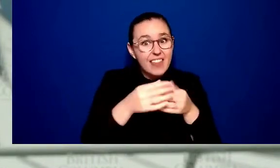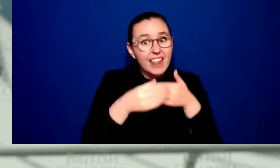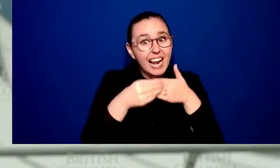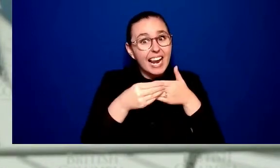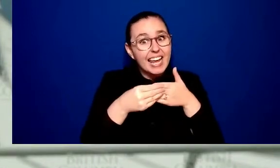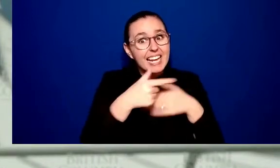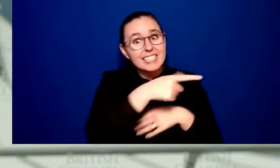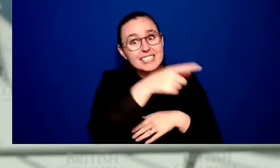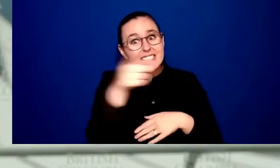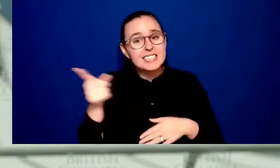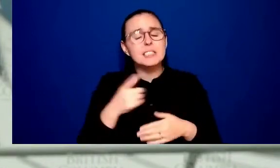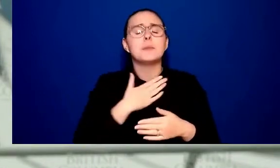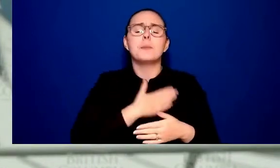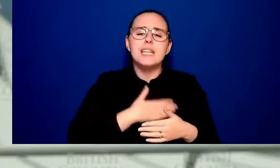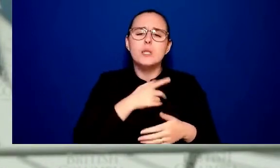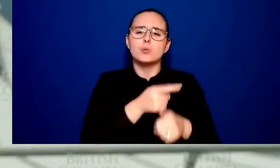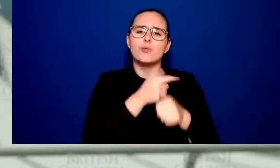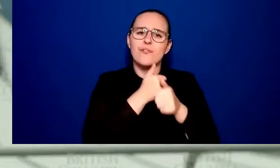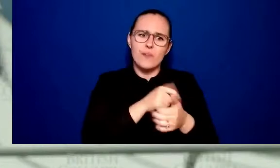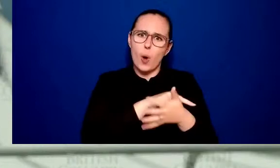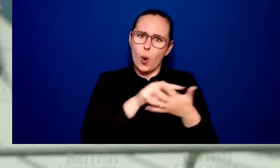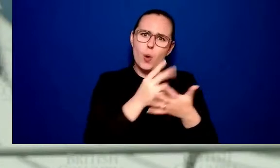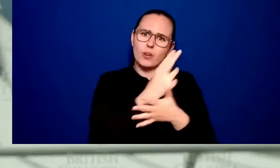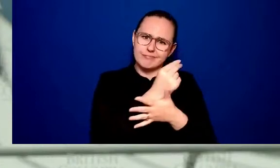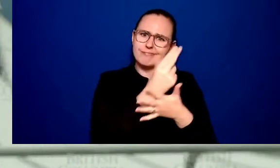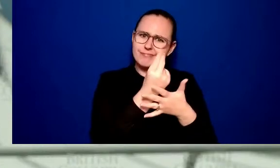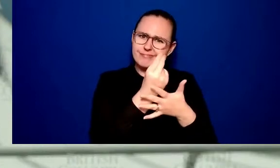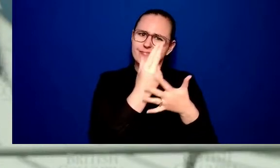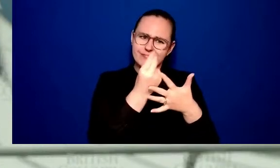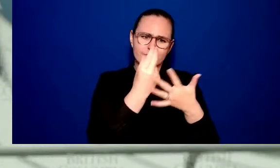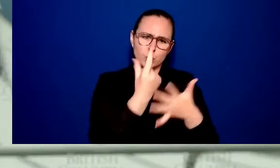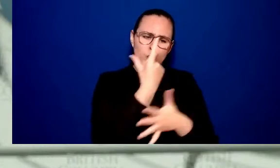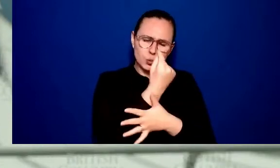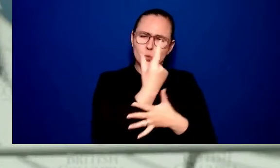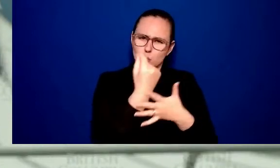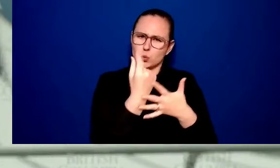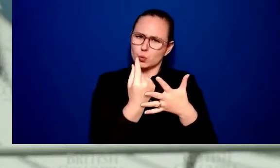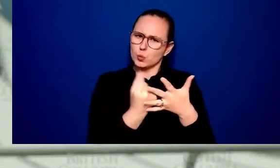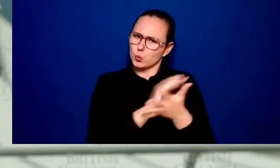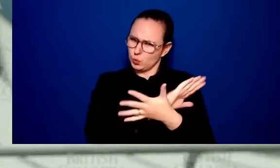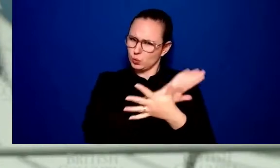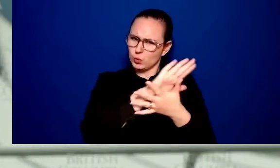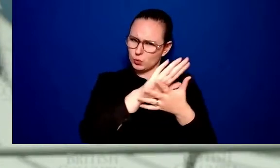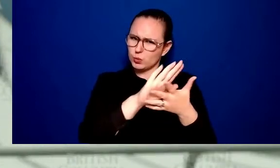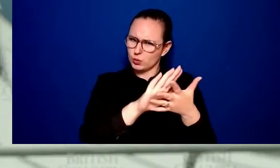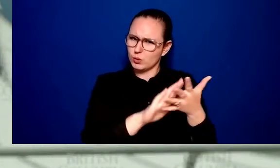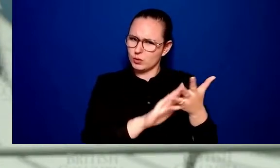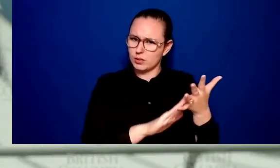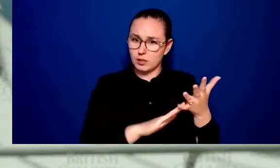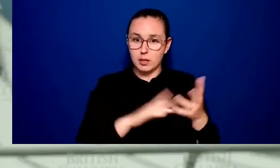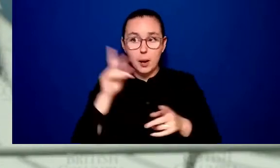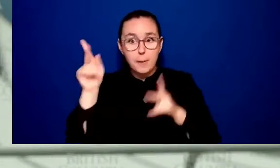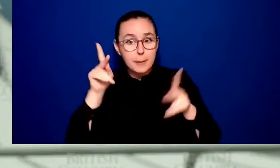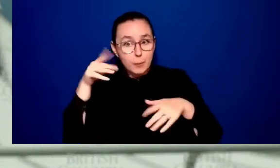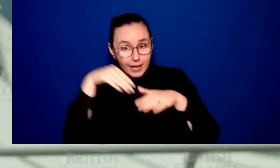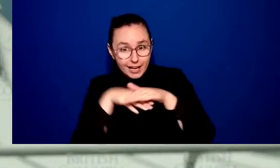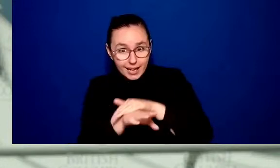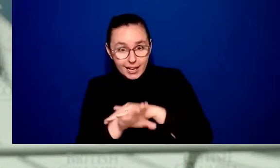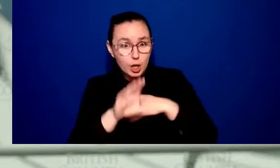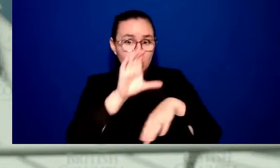your congregations. That you're ensuring everybody wears a mask and the indoor spaces that are